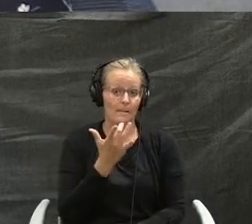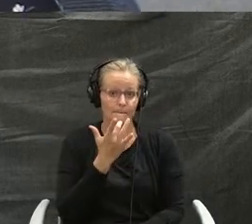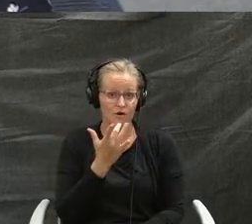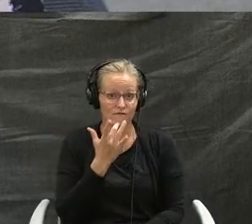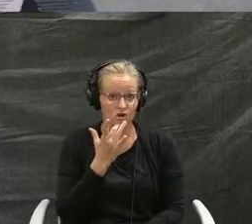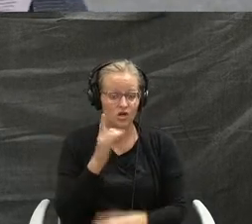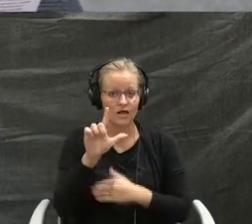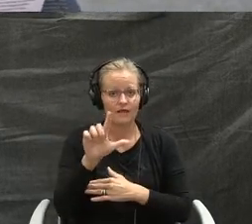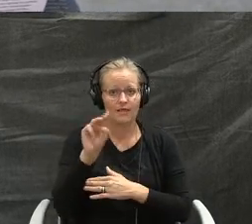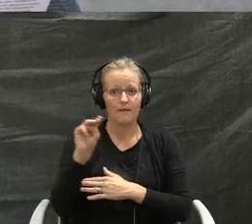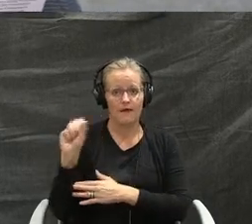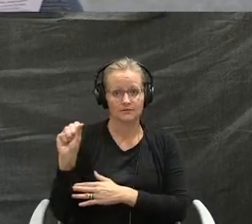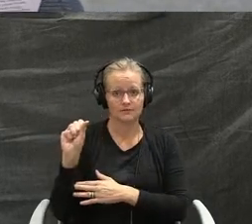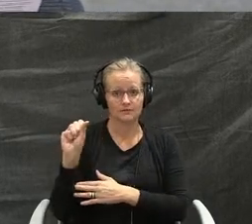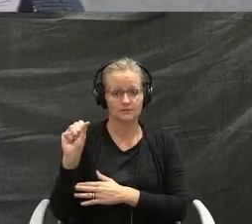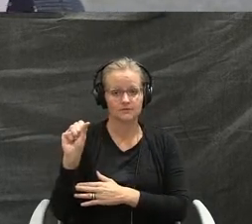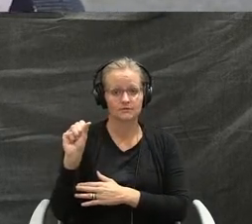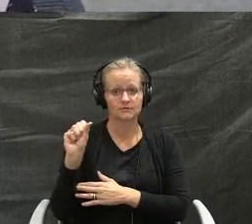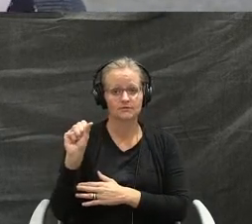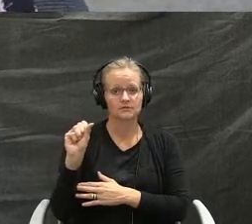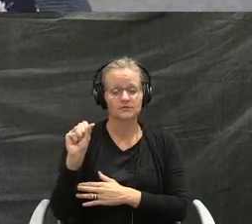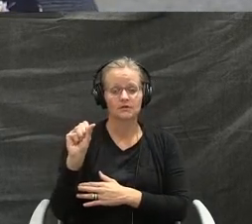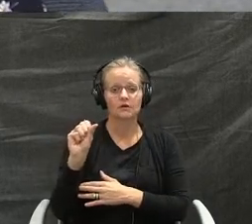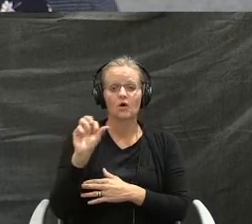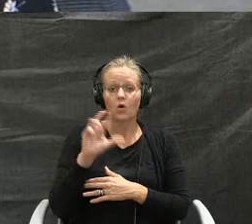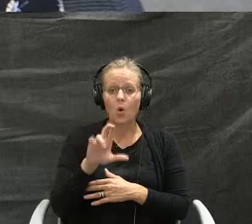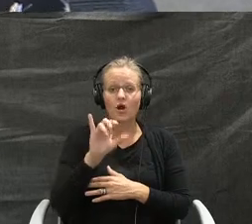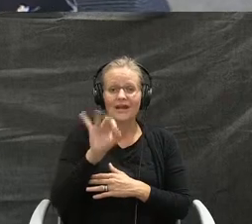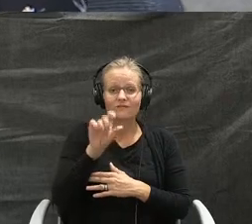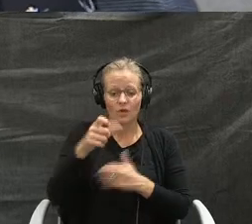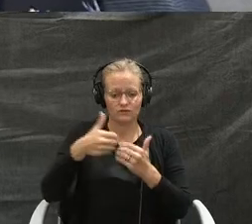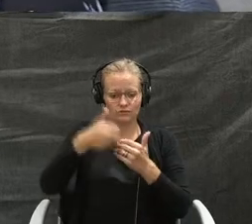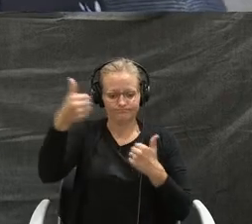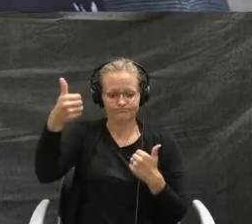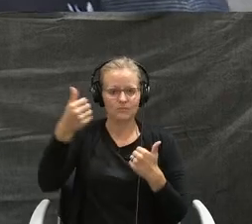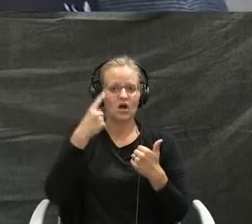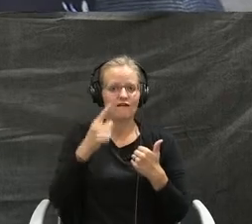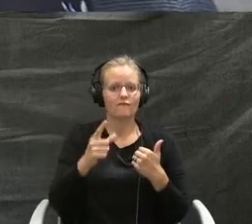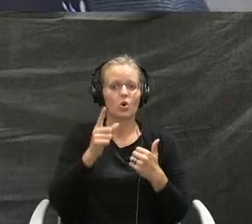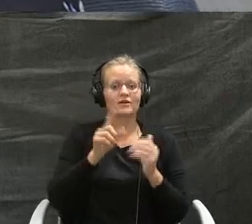Should you differentiate where developmentally appropriate? Additionally, virtual conferencing remains a critical